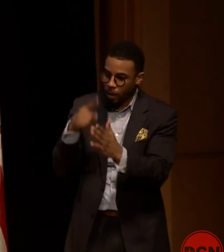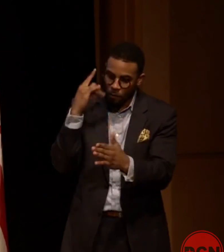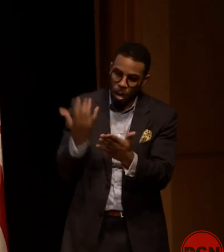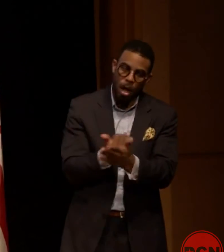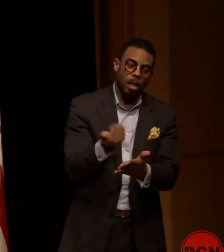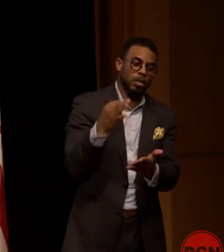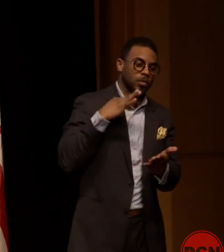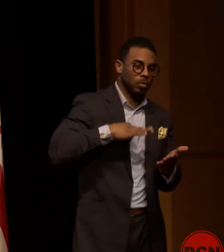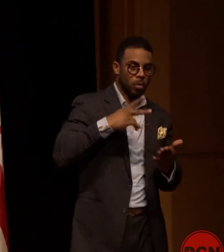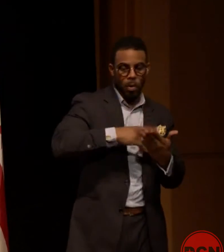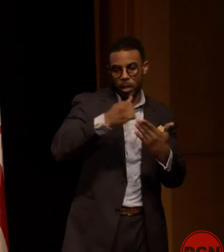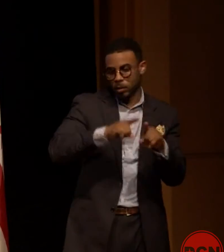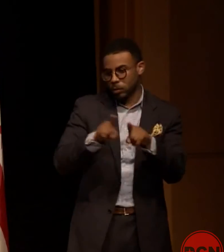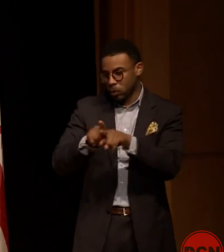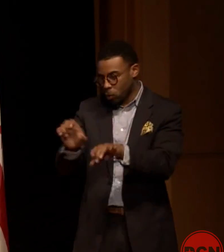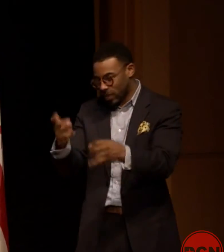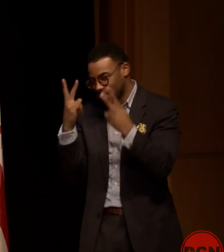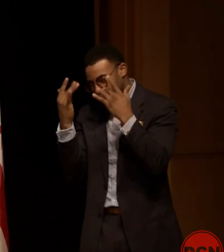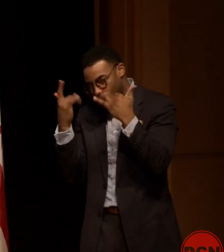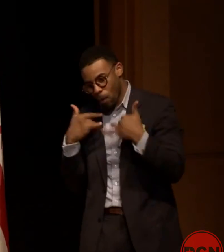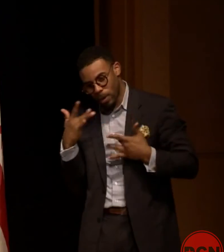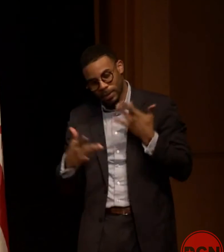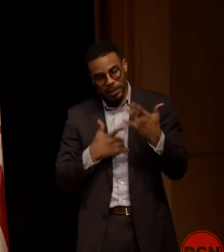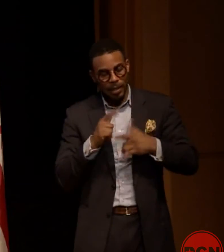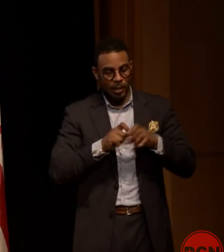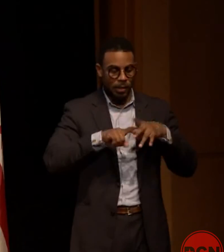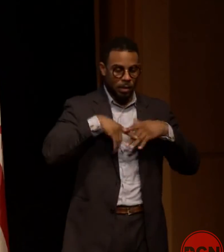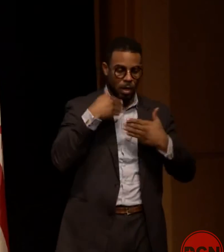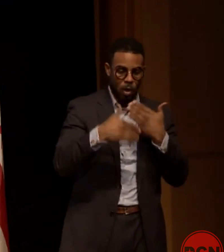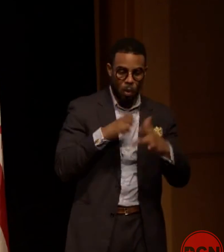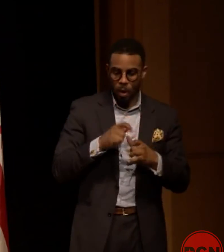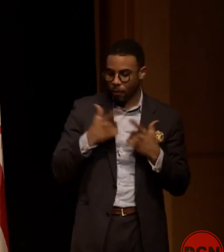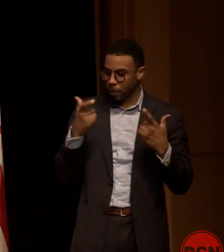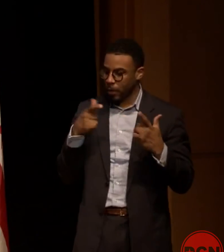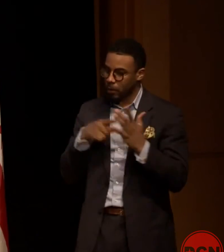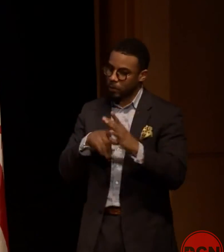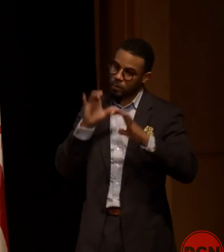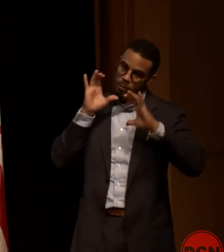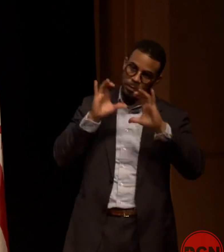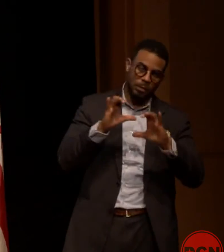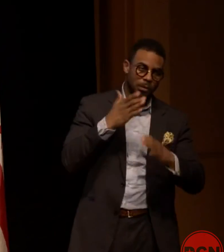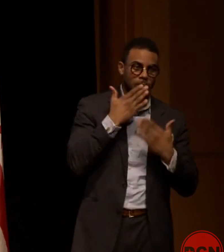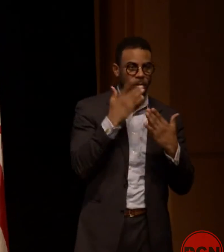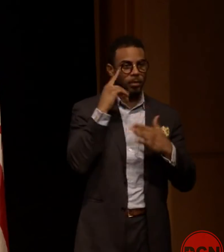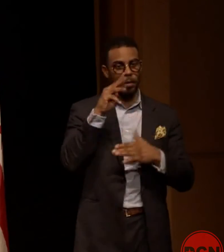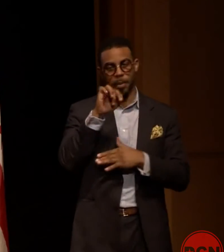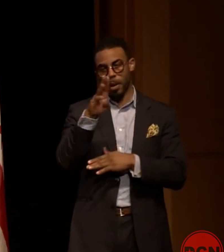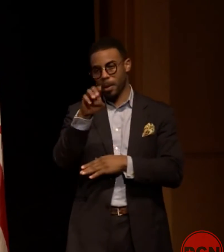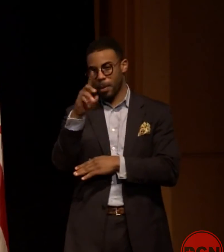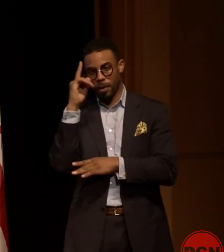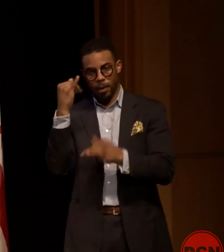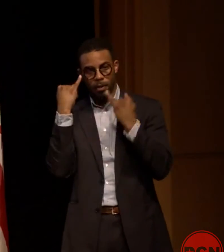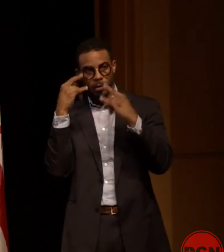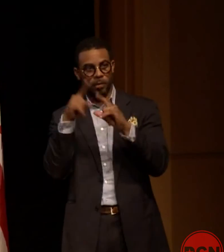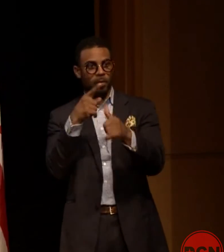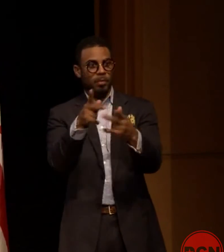PROJECTS AS WELL. SO YOU CAN SEE WHY WE'RE EXCITED TO GET STARTED AND WE OWE A BIG DEBT OF GRATITUDE FOR MAYOR BOWSER FOR HAVING THE IDEA IN THE FIRST PLACE.